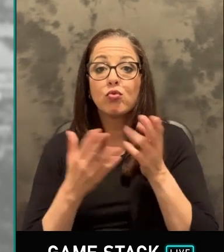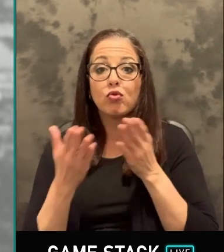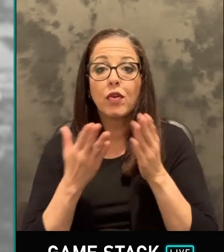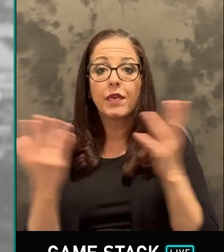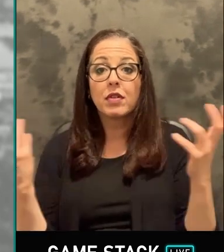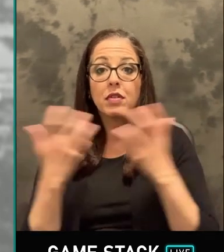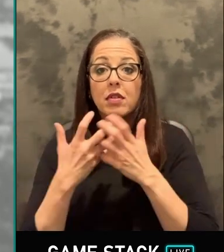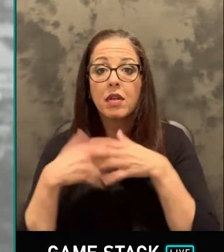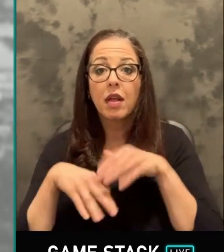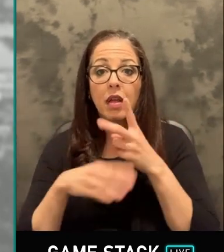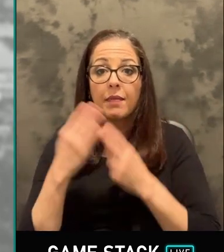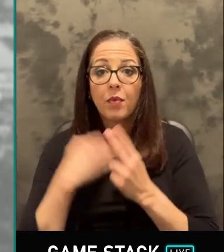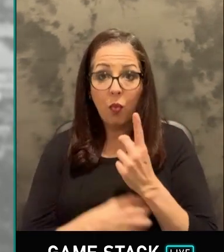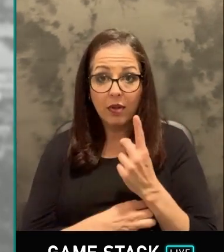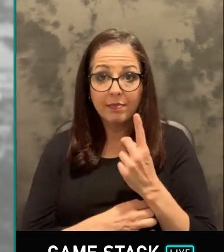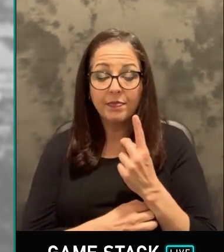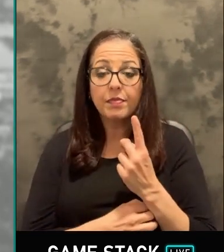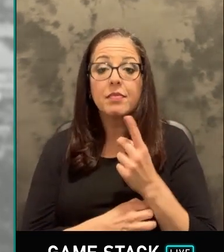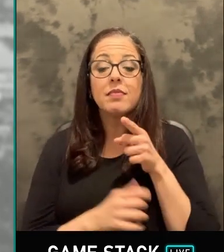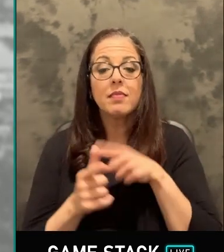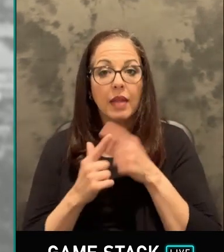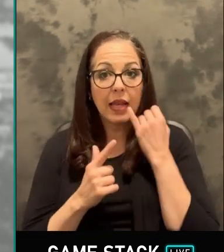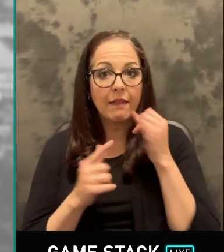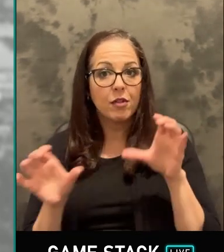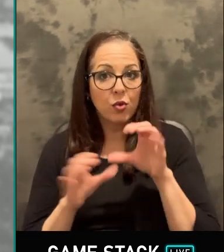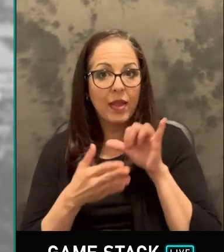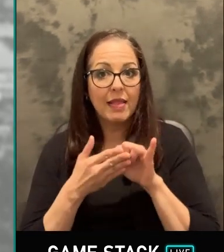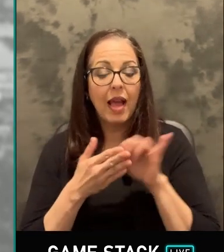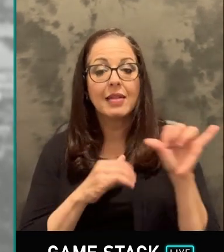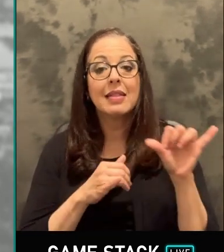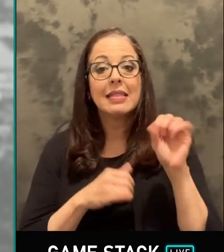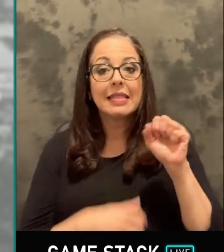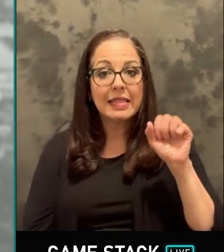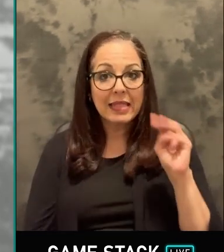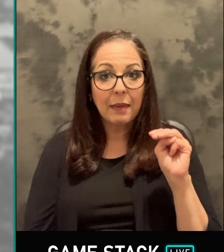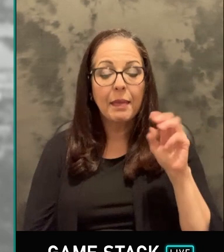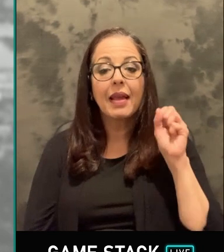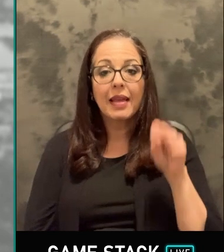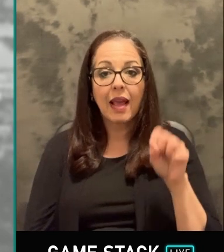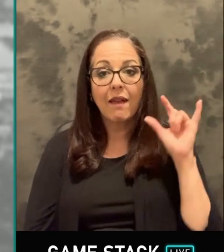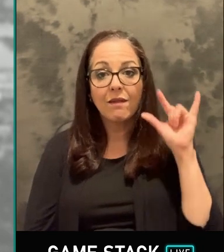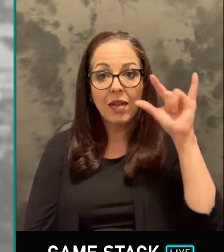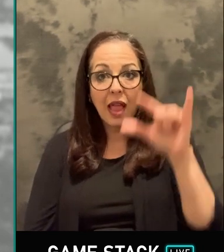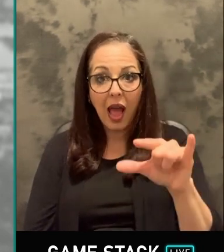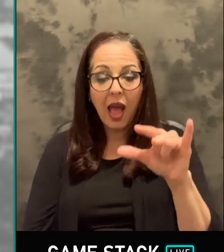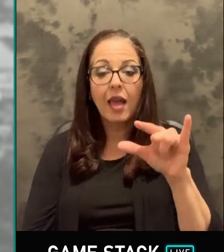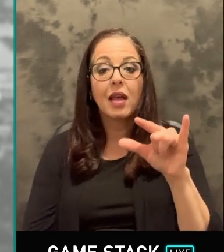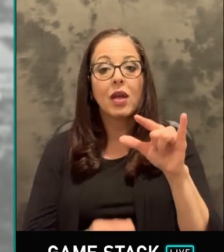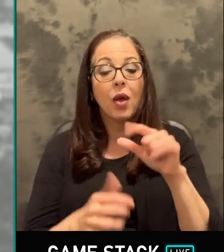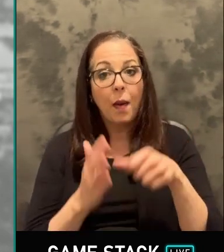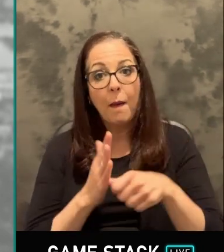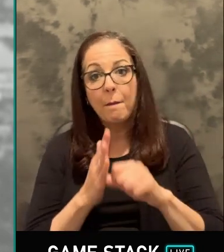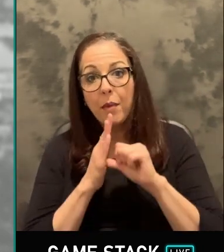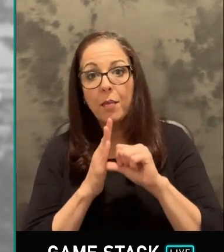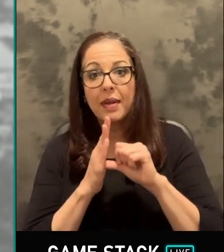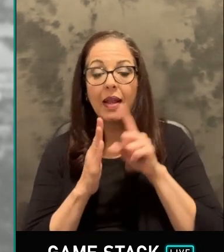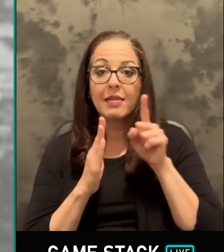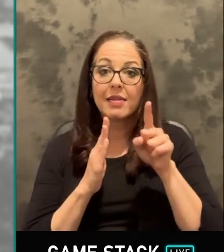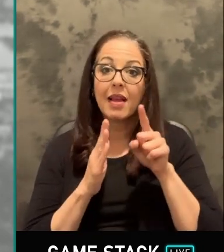So, by doing so simulator can fly permanently all around the globe, with a guarantee that he can have all over all